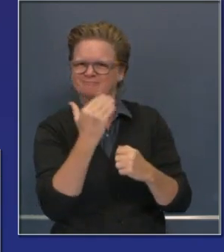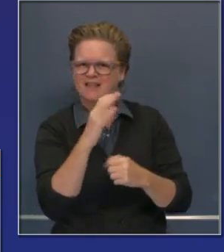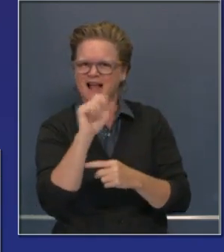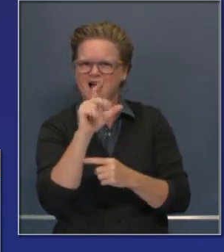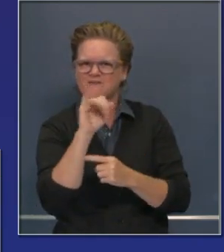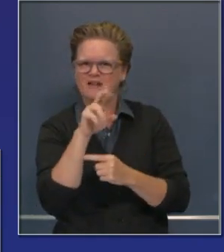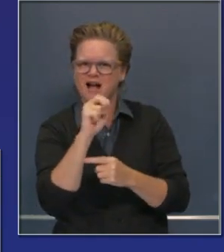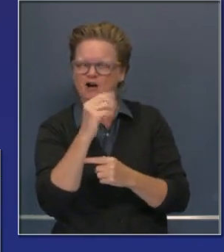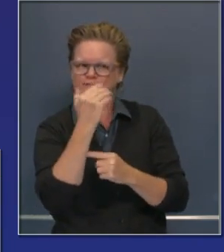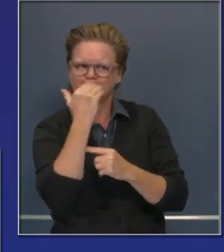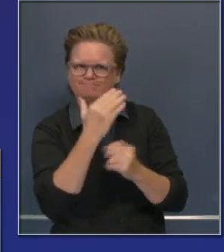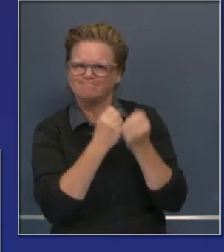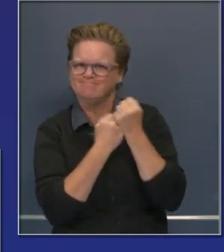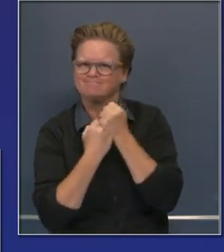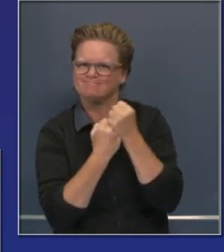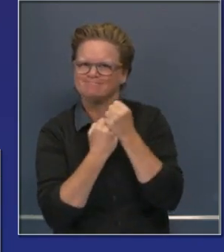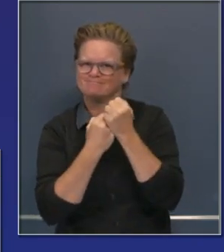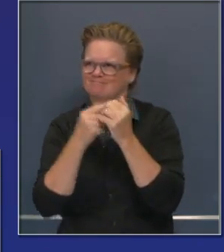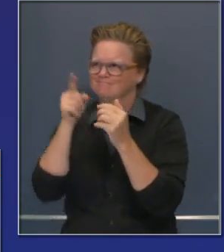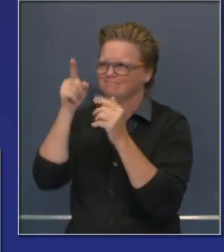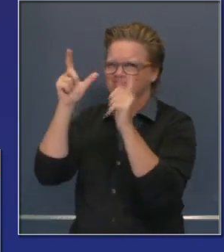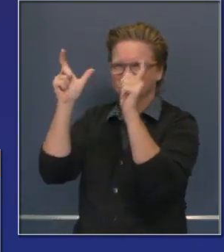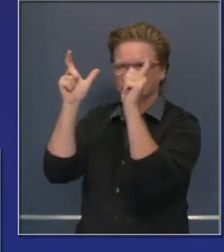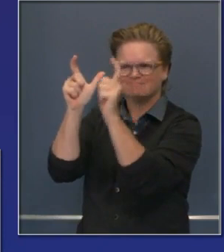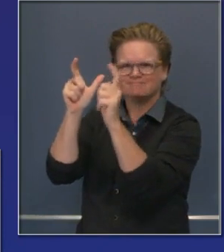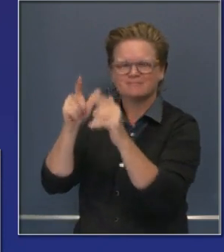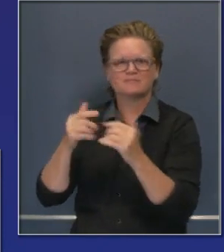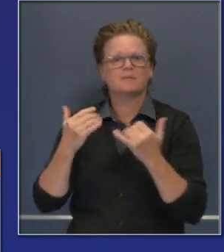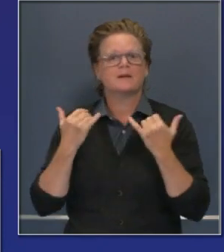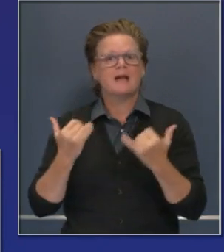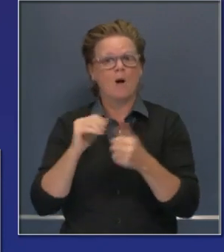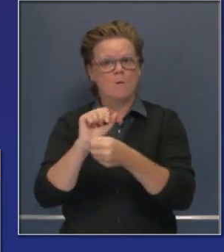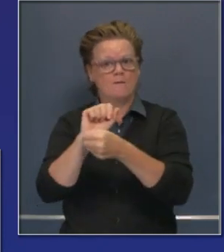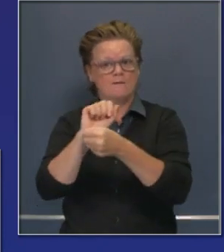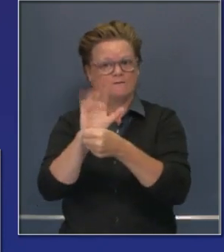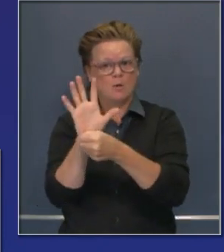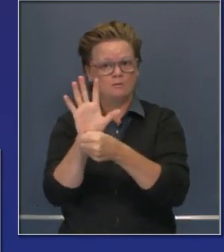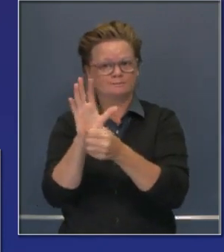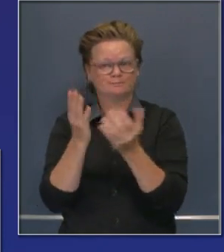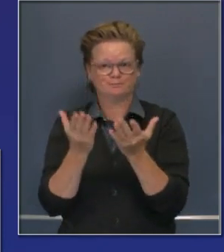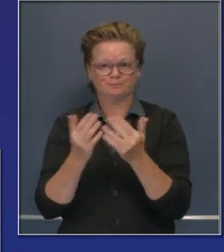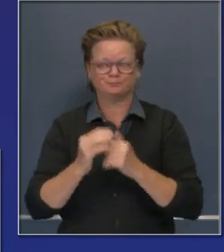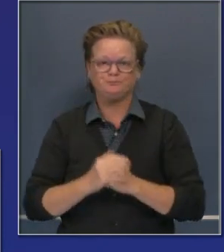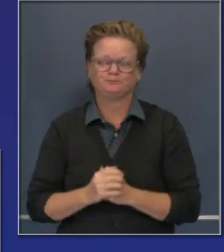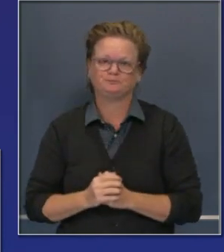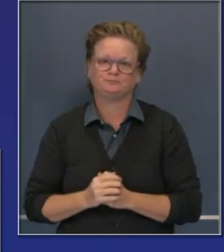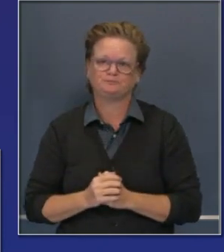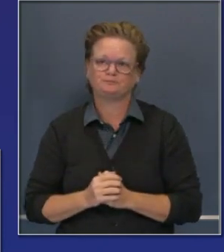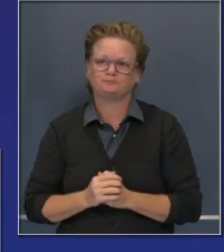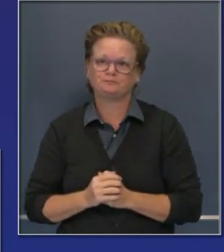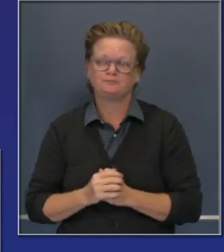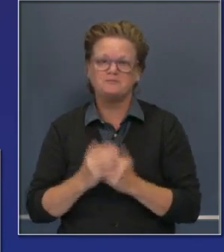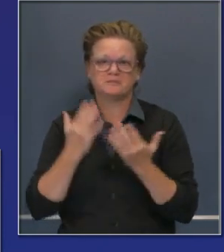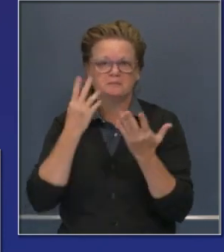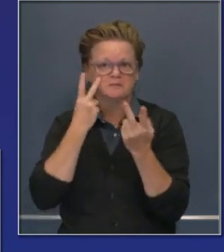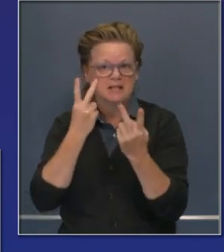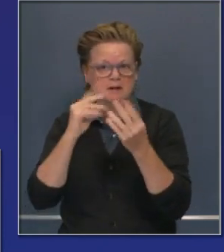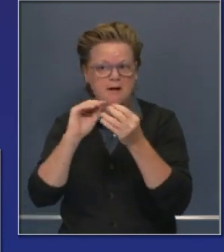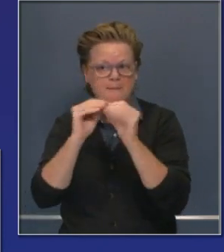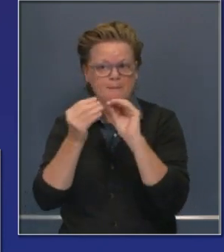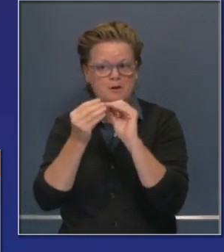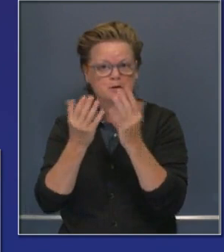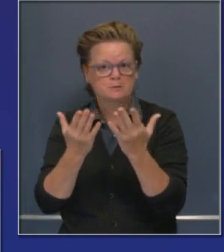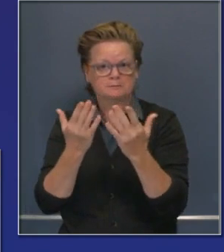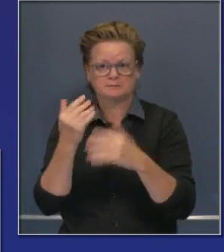SYSTEM OF SUPPORT WANTED TO UPDATE YOU NOW ON WHERE WE ARE WITH OUR CASE NUMBERS.